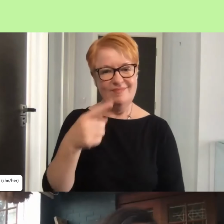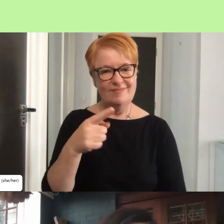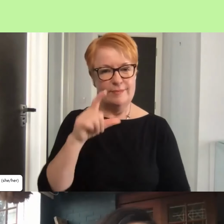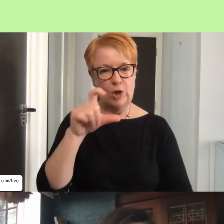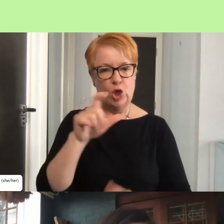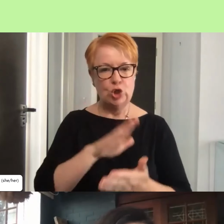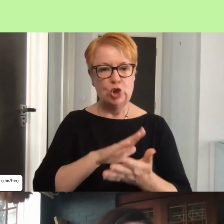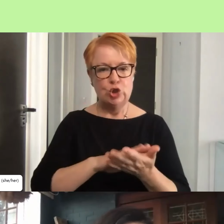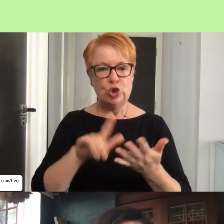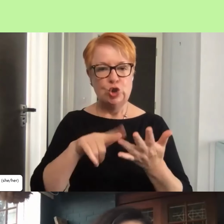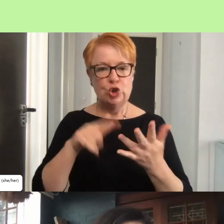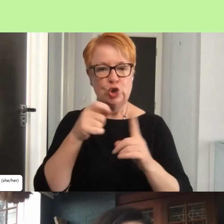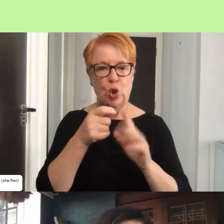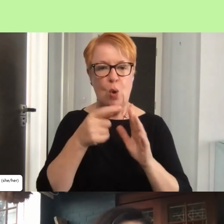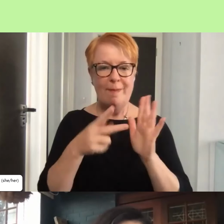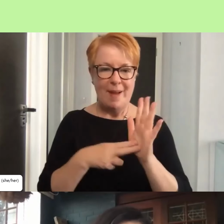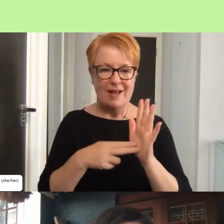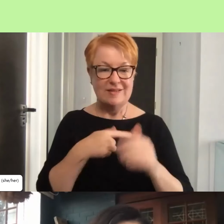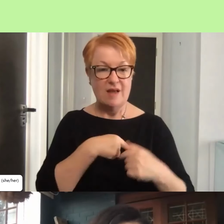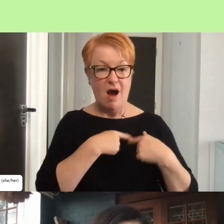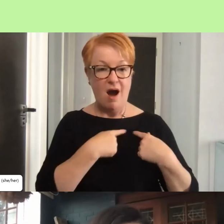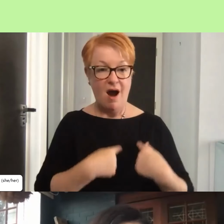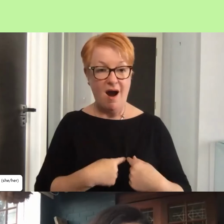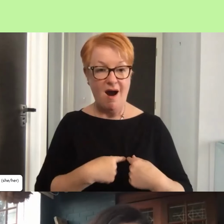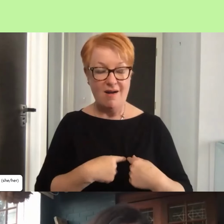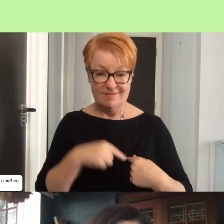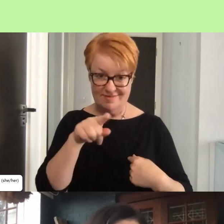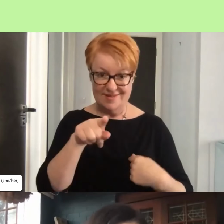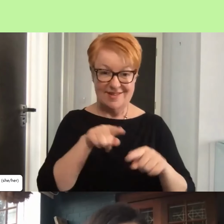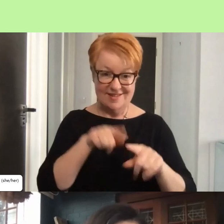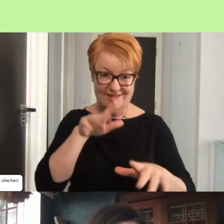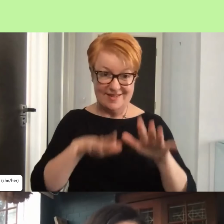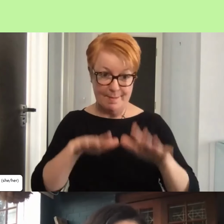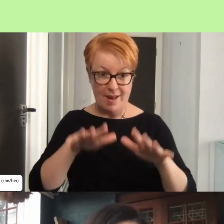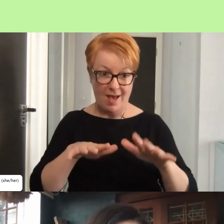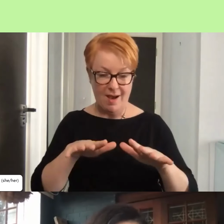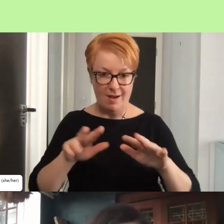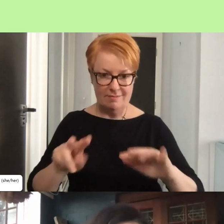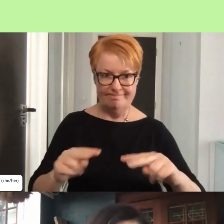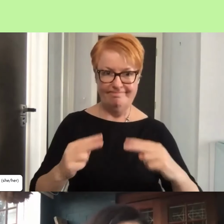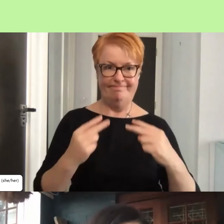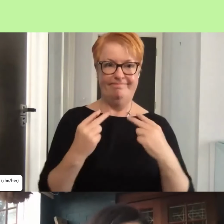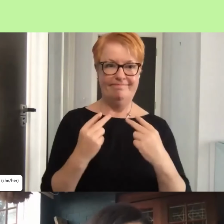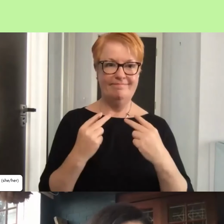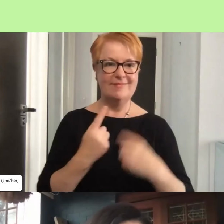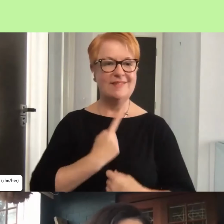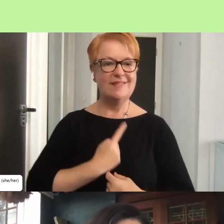to redirect your attention to, to your very being that you are and your presence and your needs.